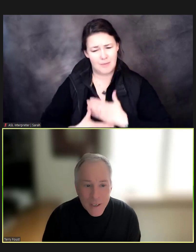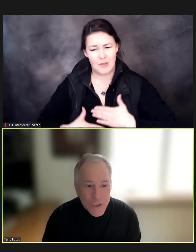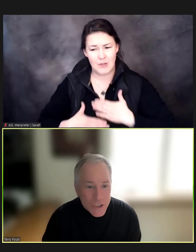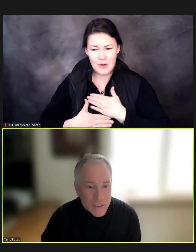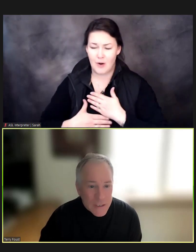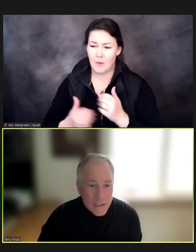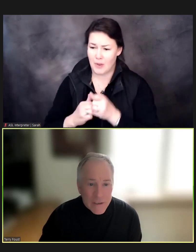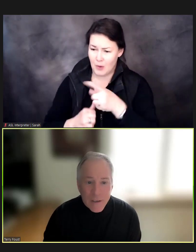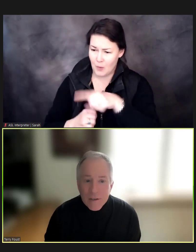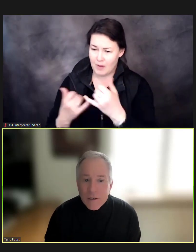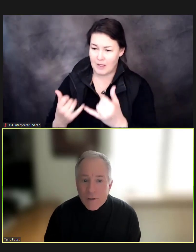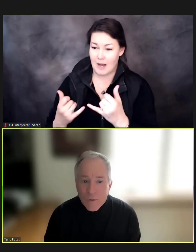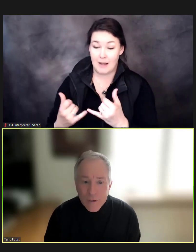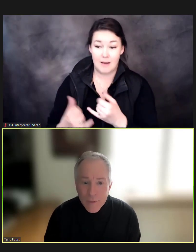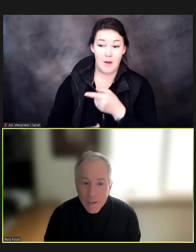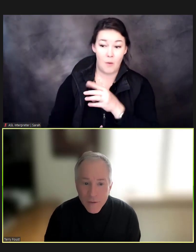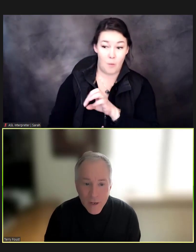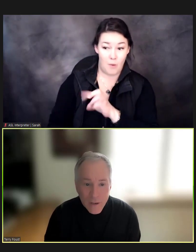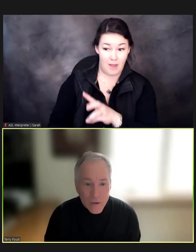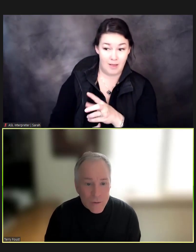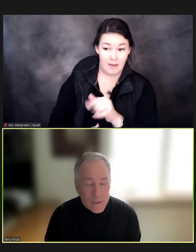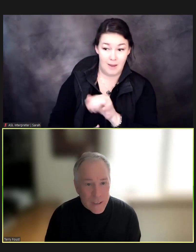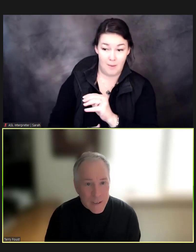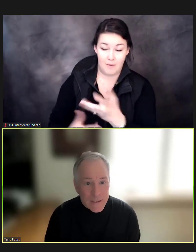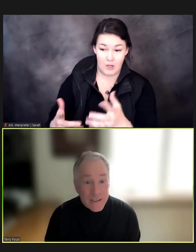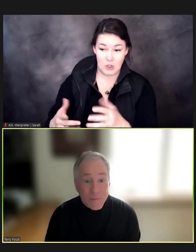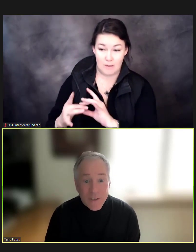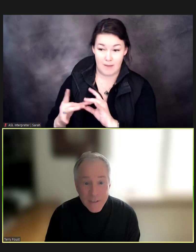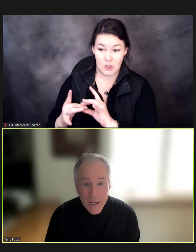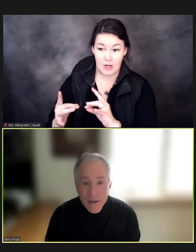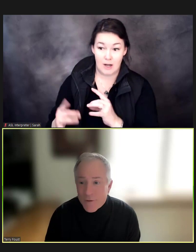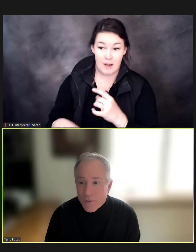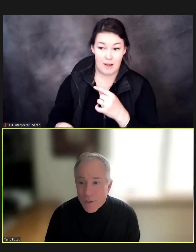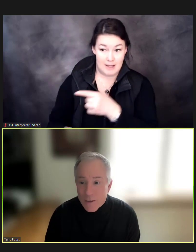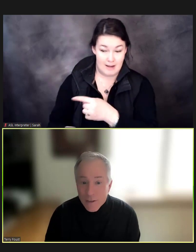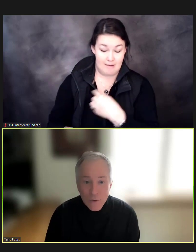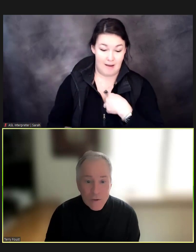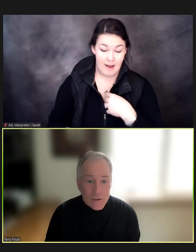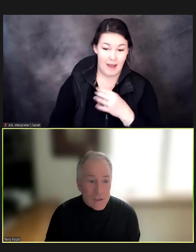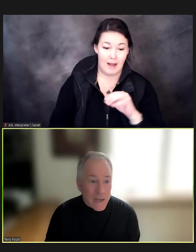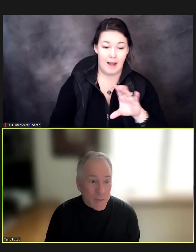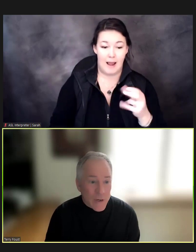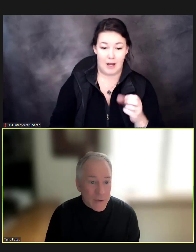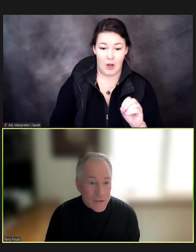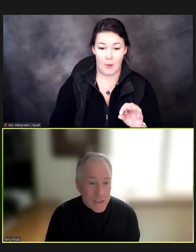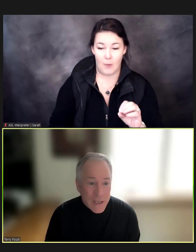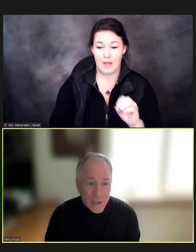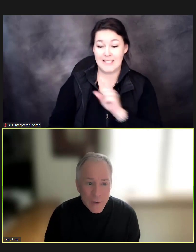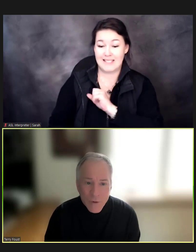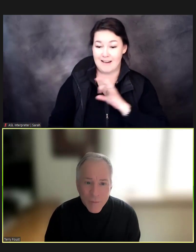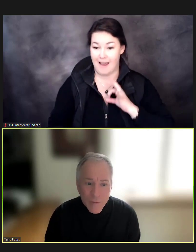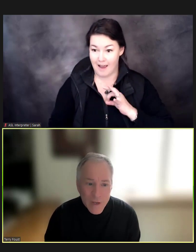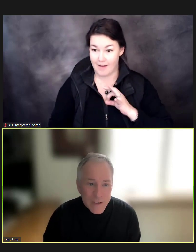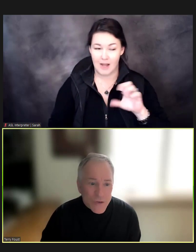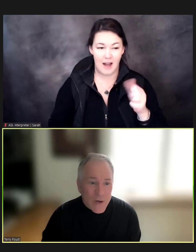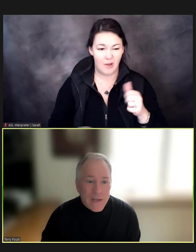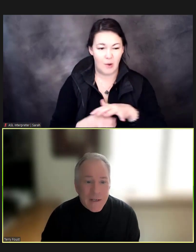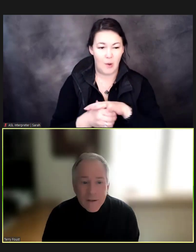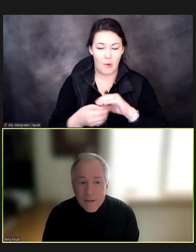As William mentioned, he and I, along with many other ECHO team staff, as well as local collaborators, we've provided